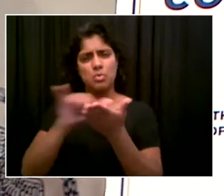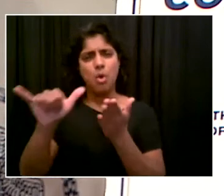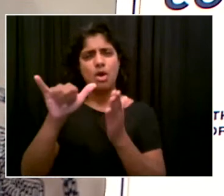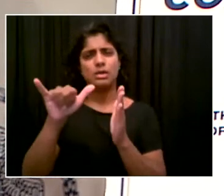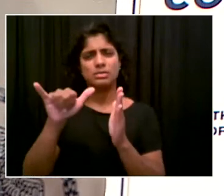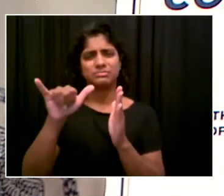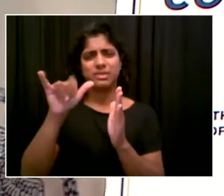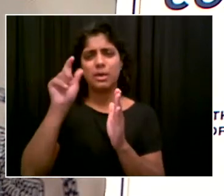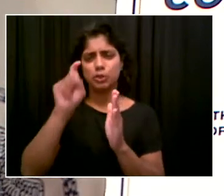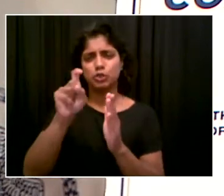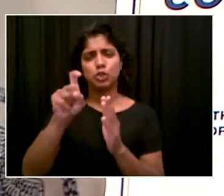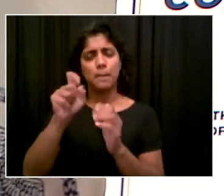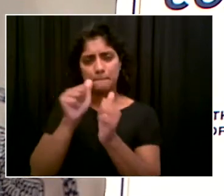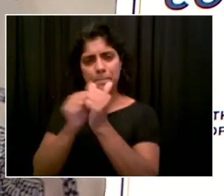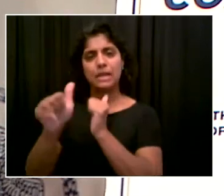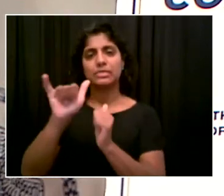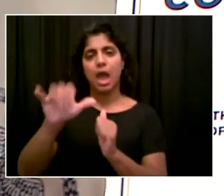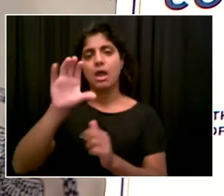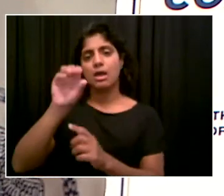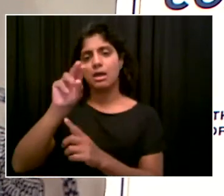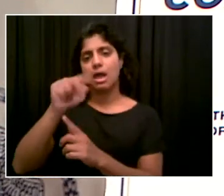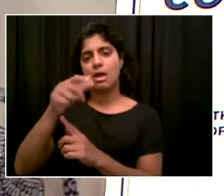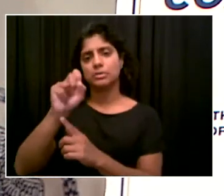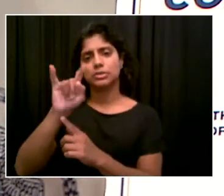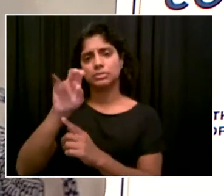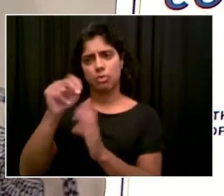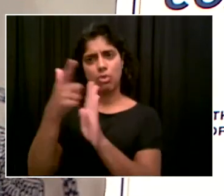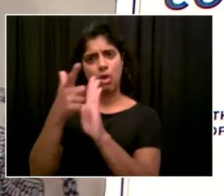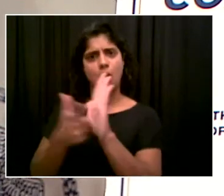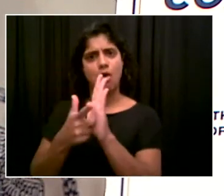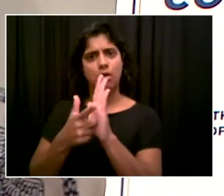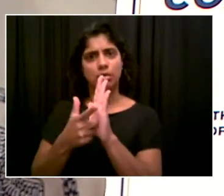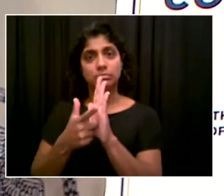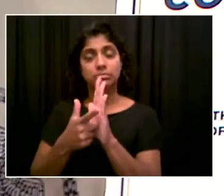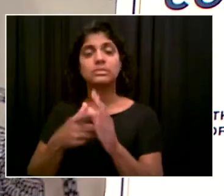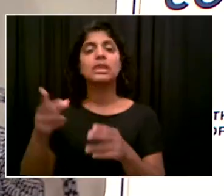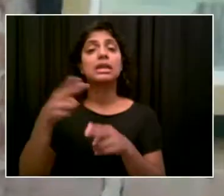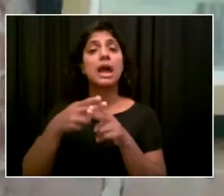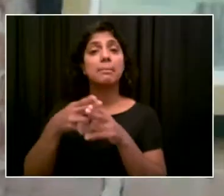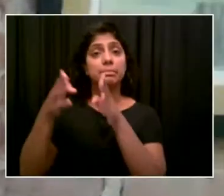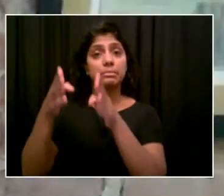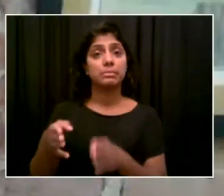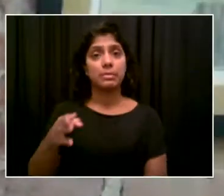OUR ECONOMY FOR PEOPLE TO GET TO THESE AMAZING SITES.